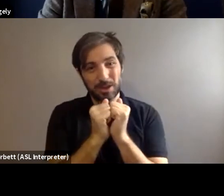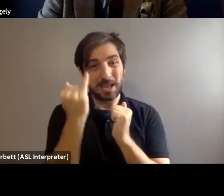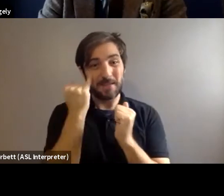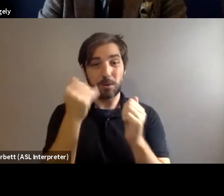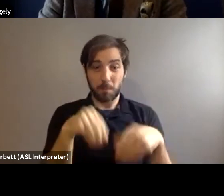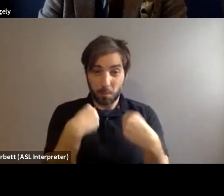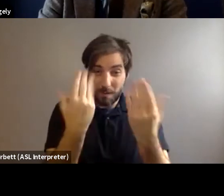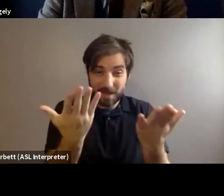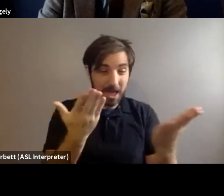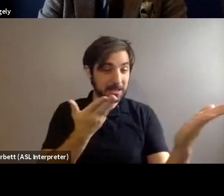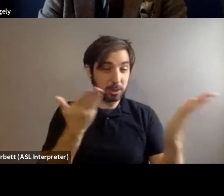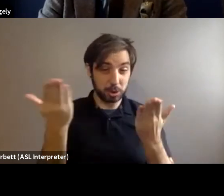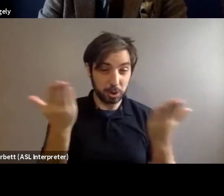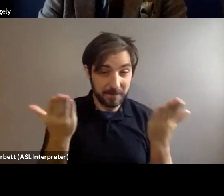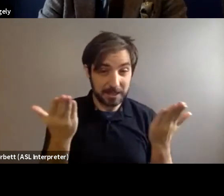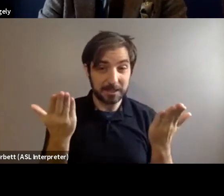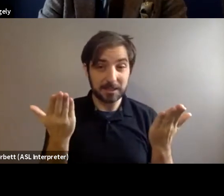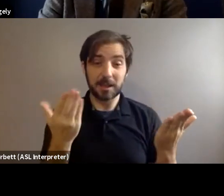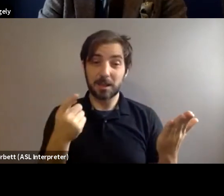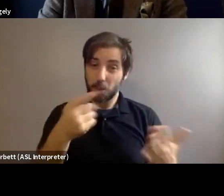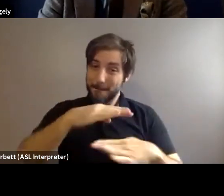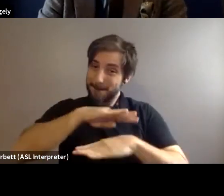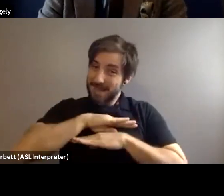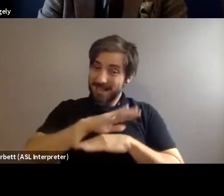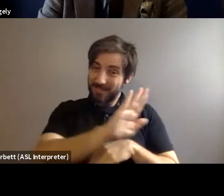make sure that if you're going to meet those needs that you understand what those needs